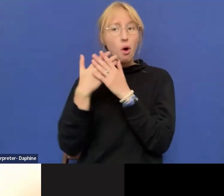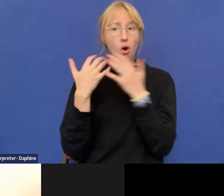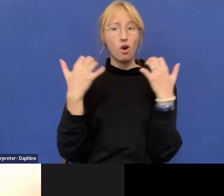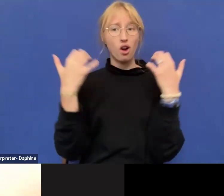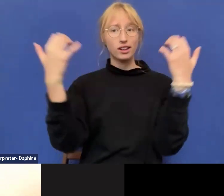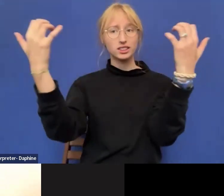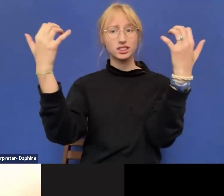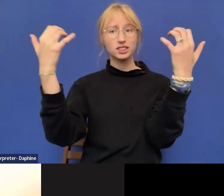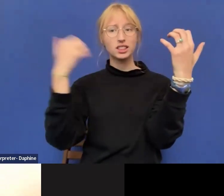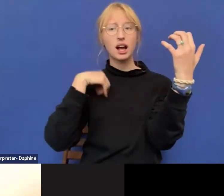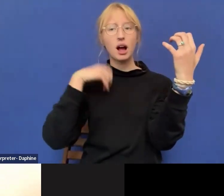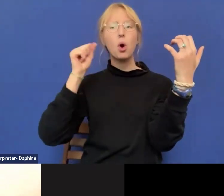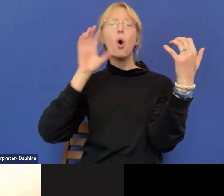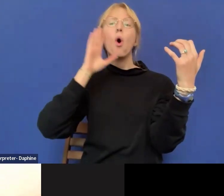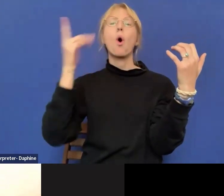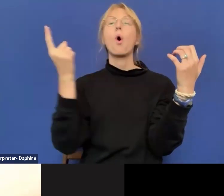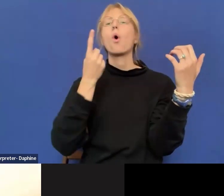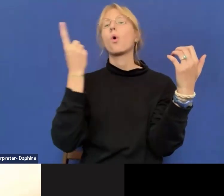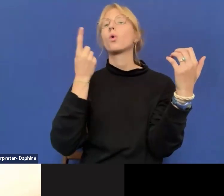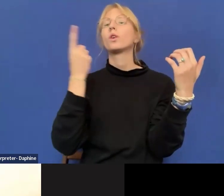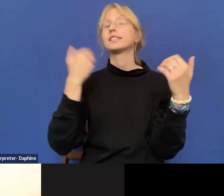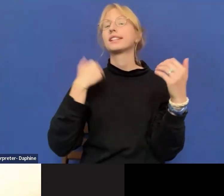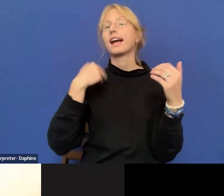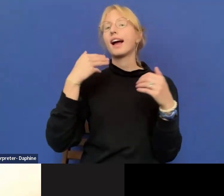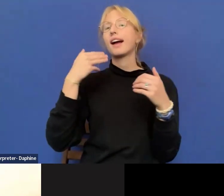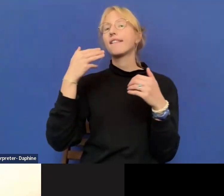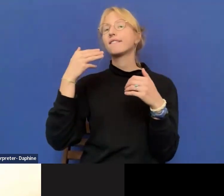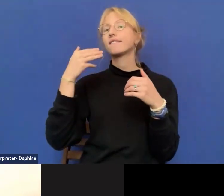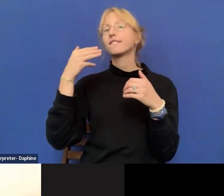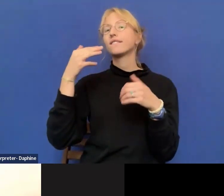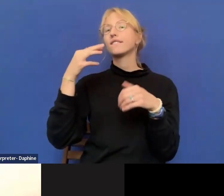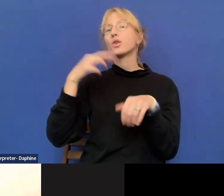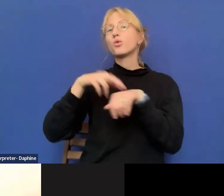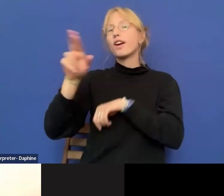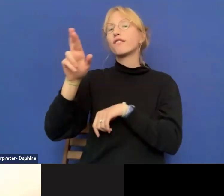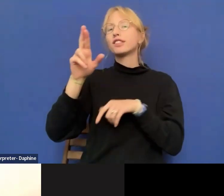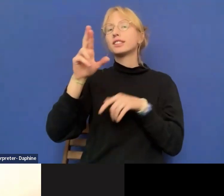I would always have a reference section printed on the poster.